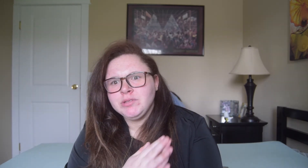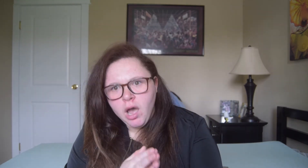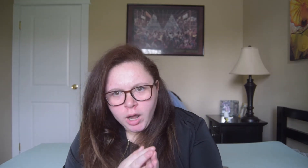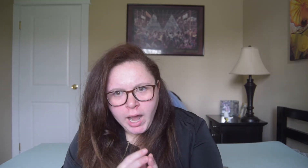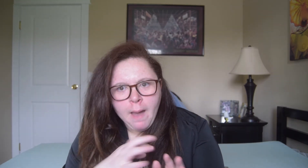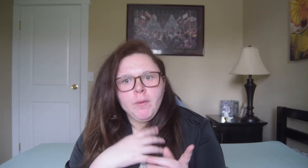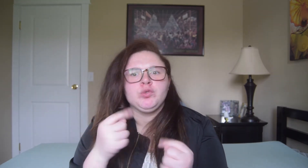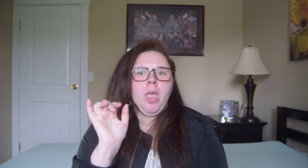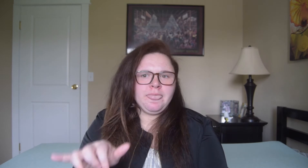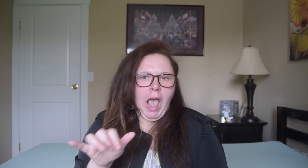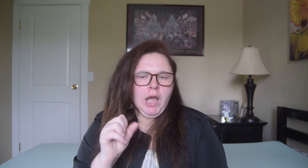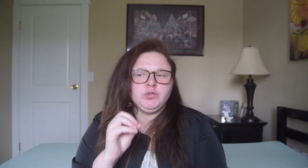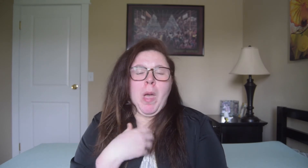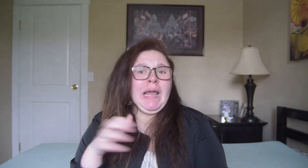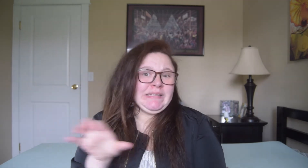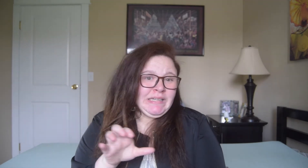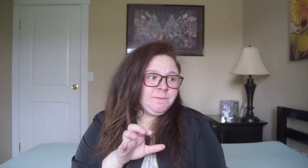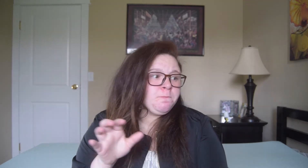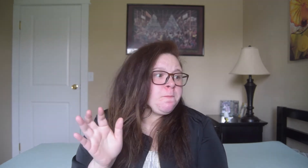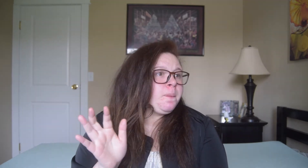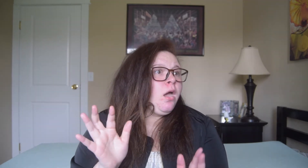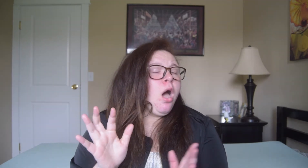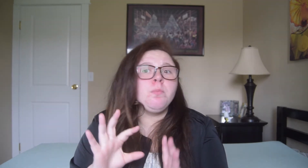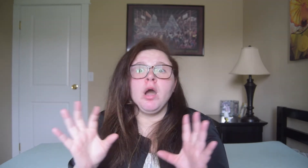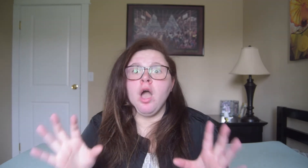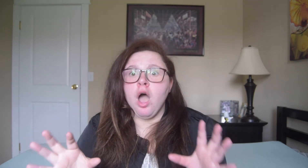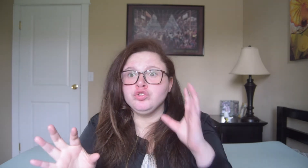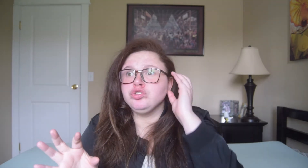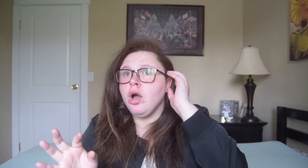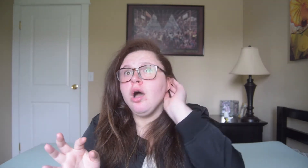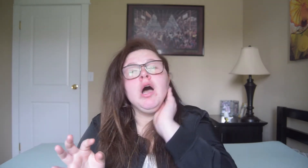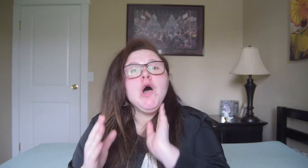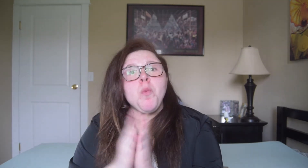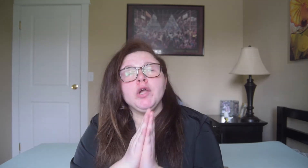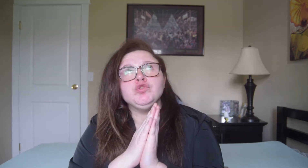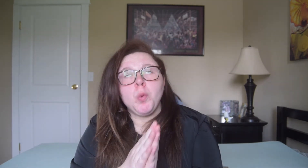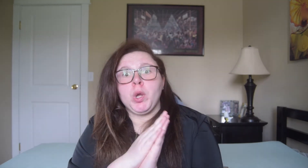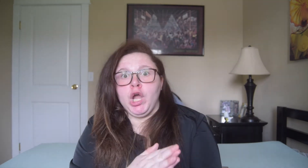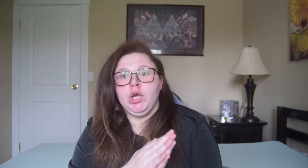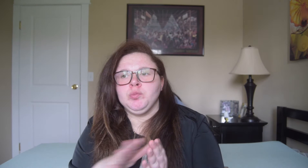I was like okay I need to try that and I did. Oh my gosh, it was so good